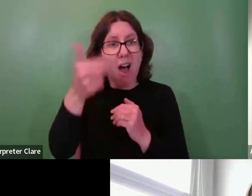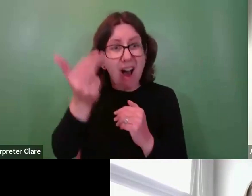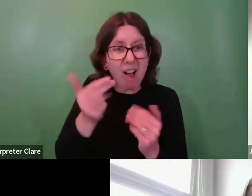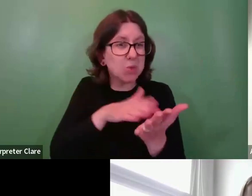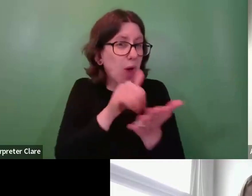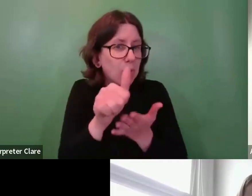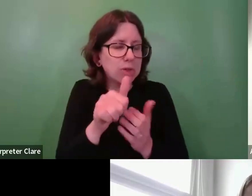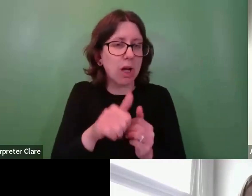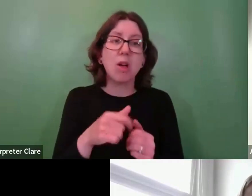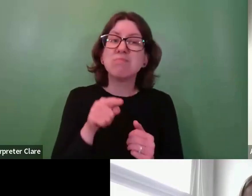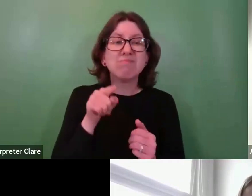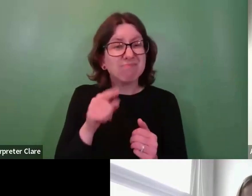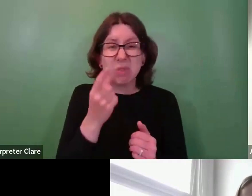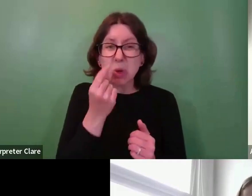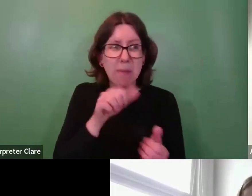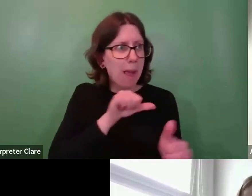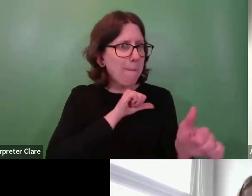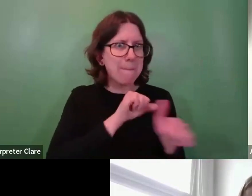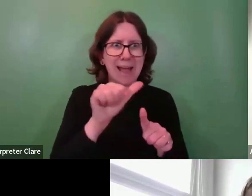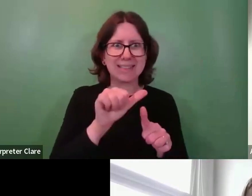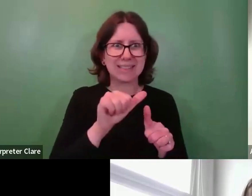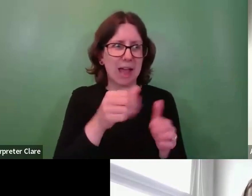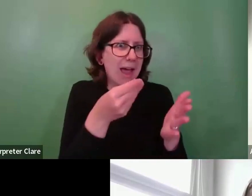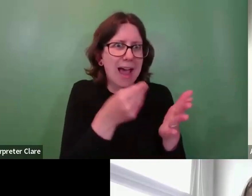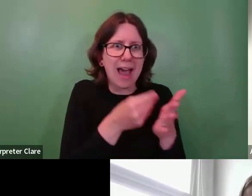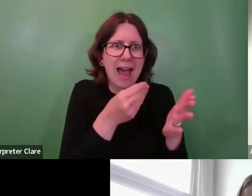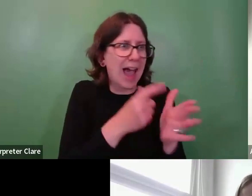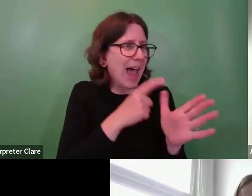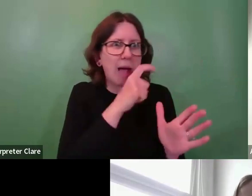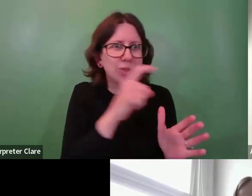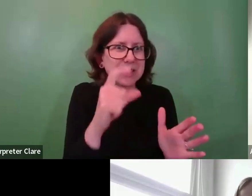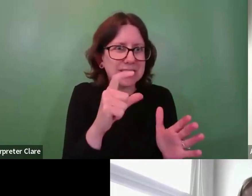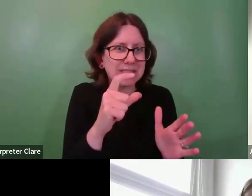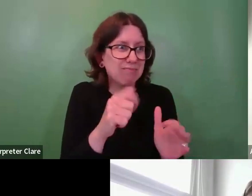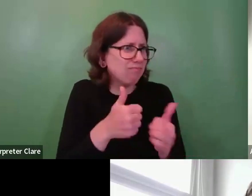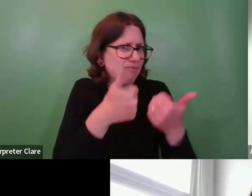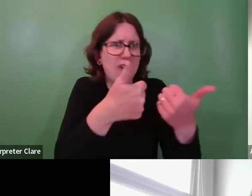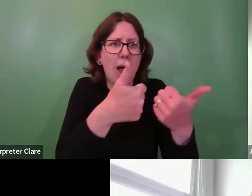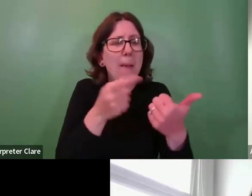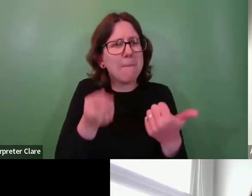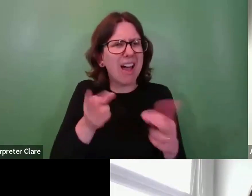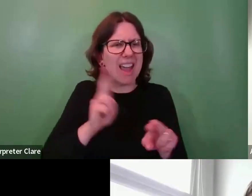accountant in the world, but if you don't care about art then they're not gonna really want you on the board.